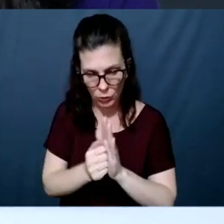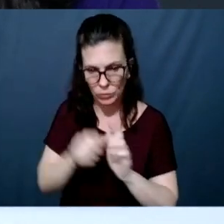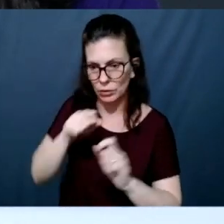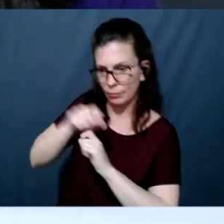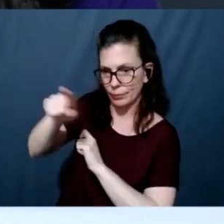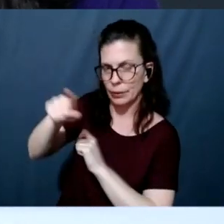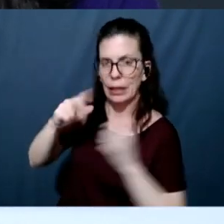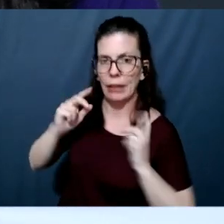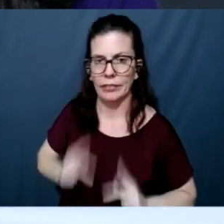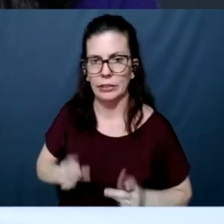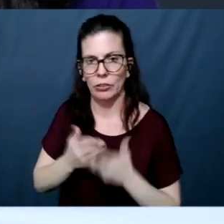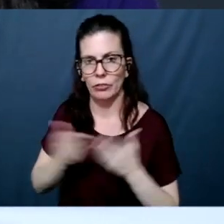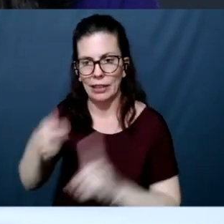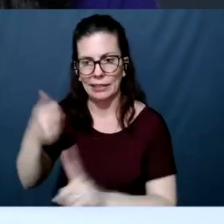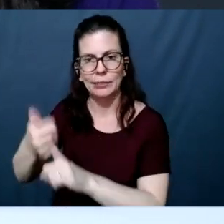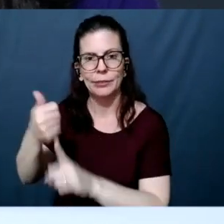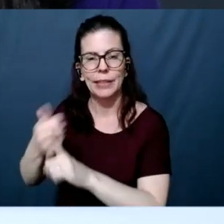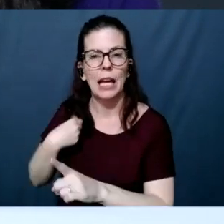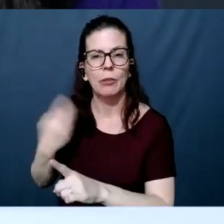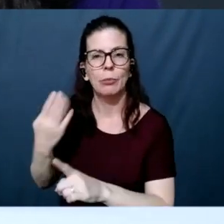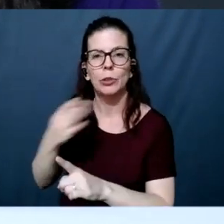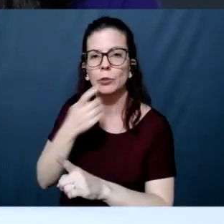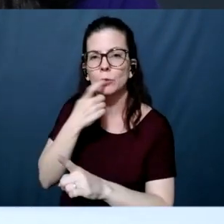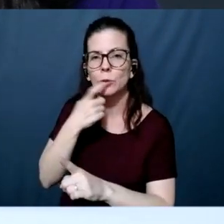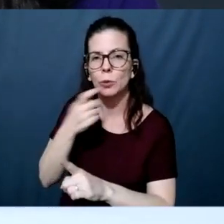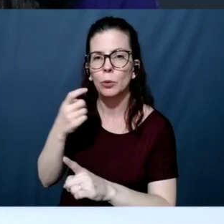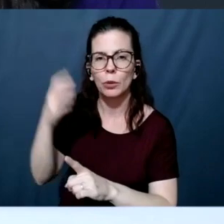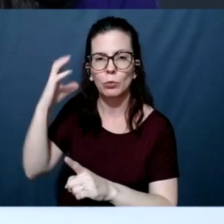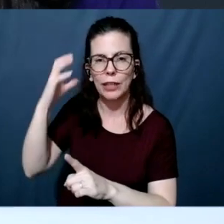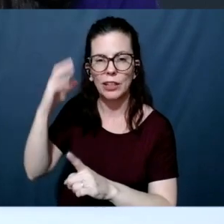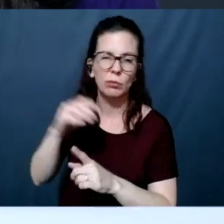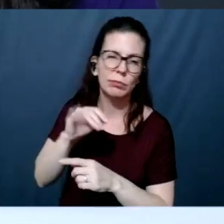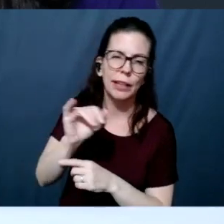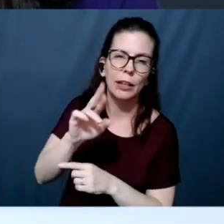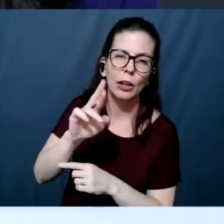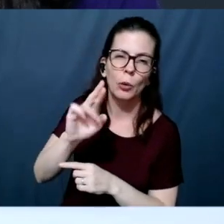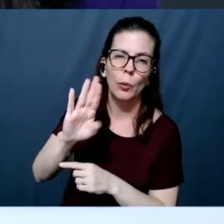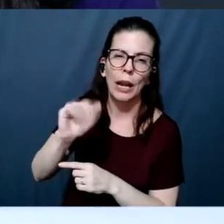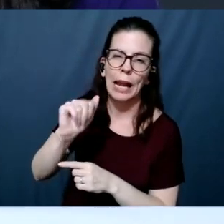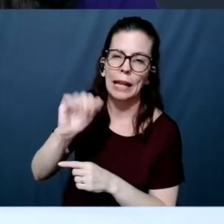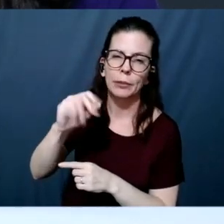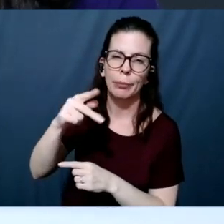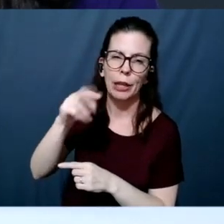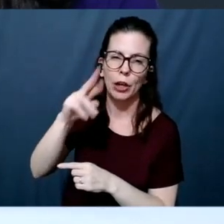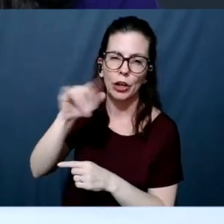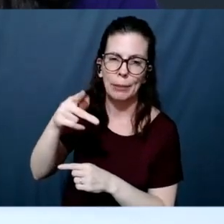radio into it, such as a Raspberry Pi. And now from the IoT core in the cloud, we can actually send down commands to it.